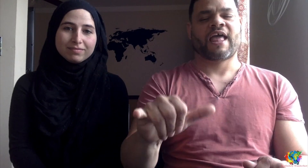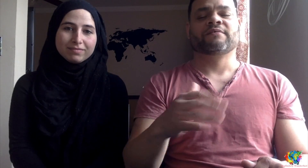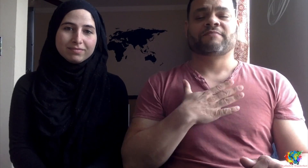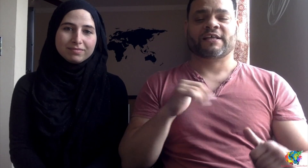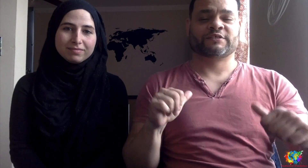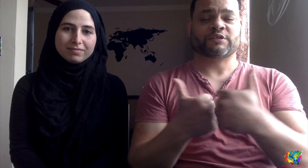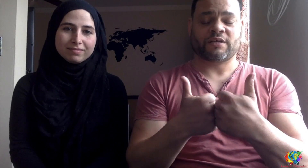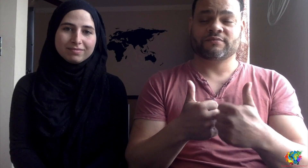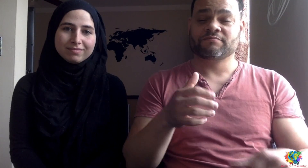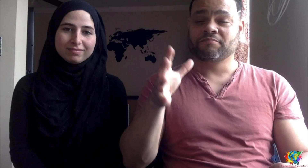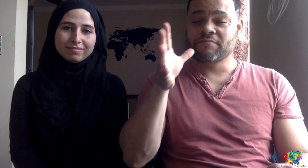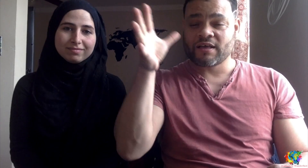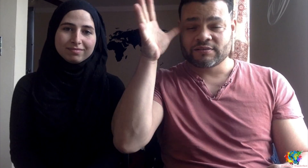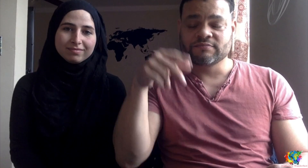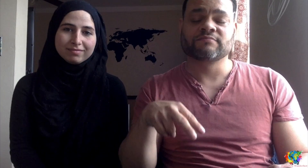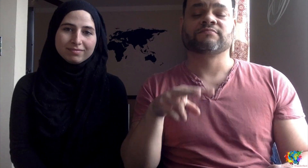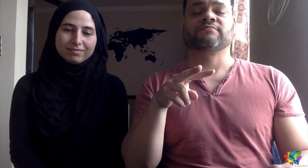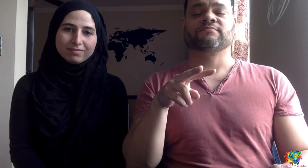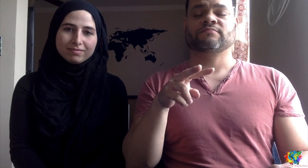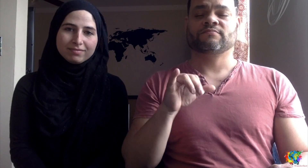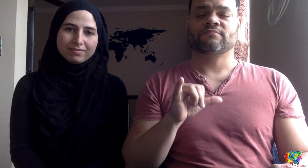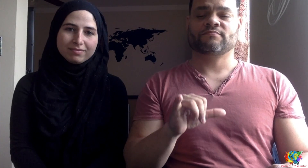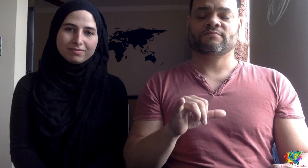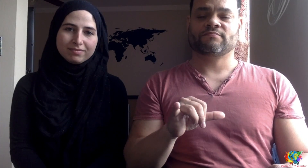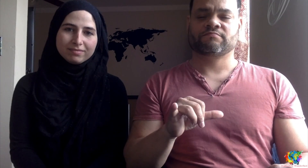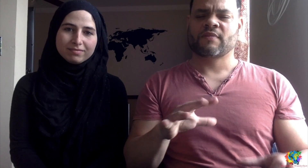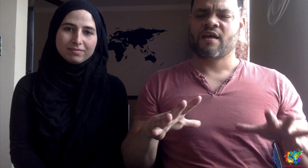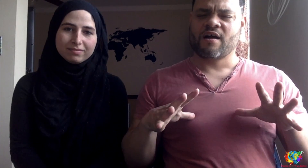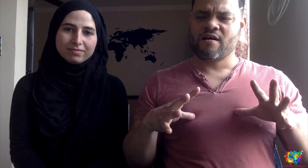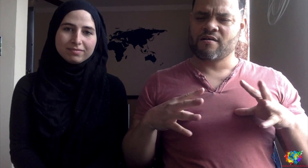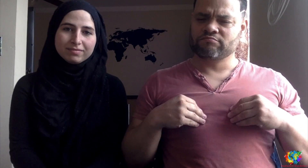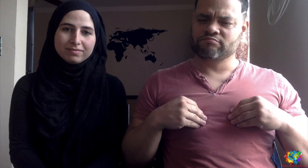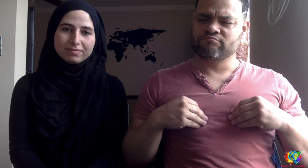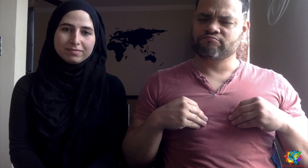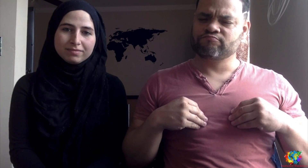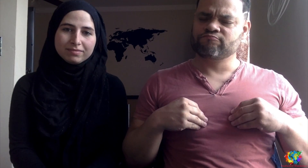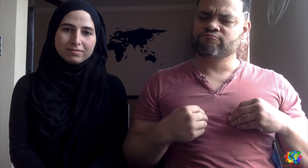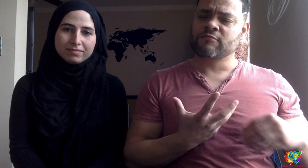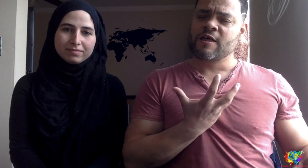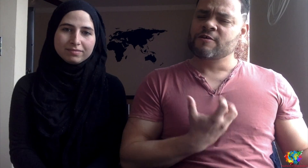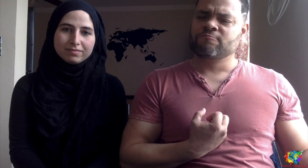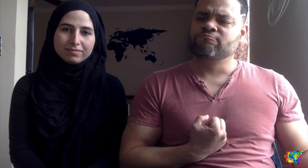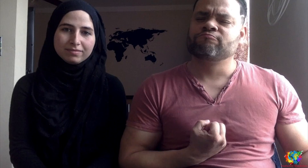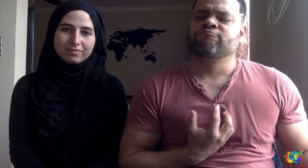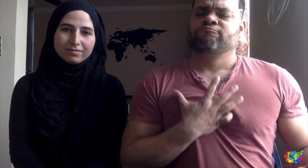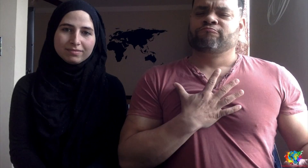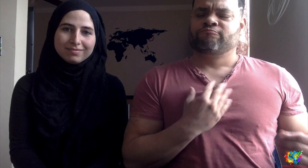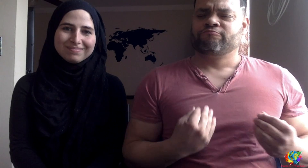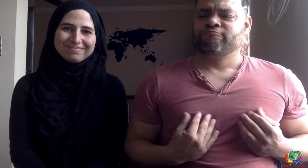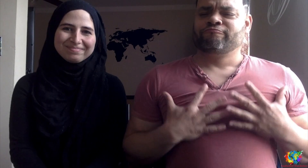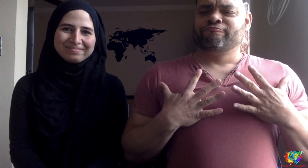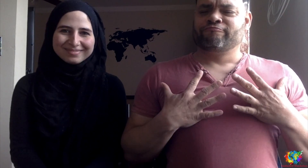Gregory: That's my challenge. Parents become aware and accept. Instead of grieving, they become inspired